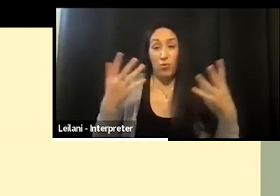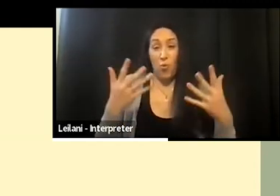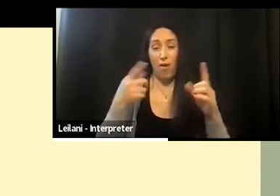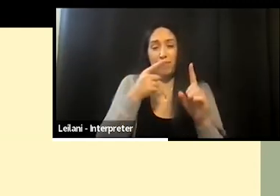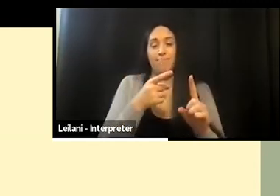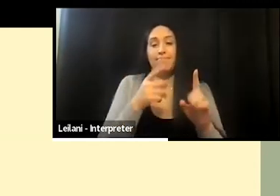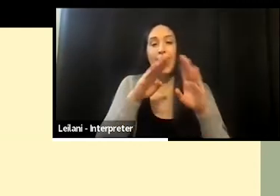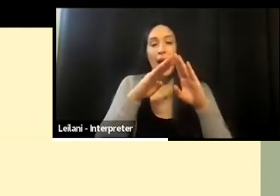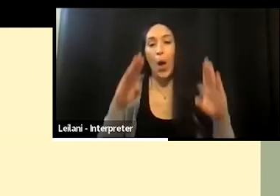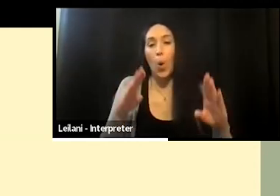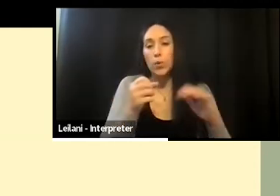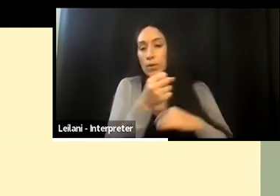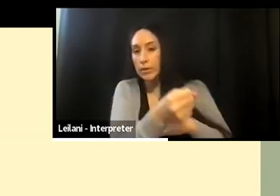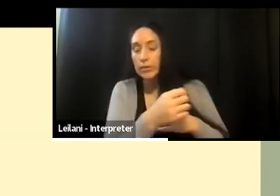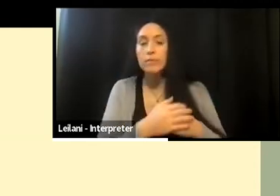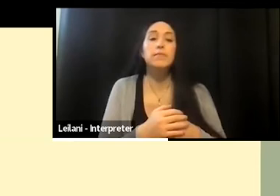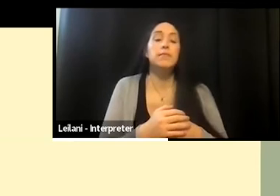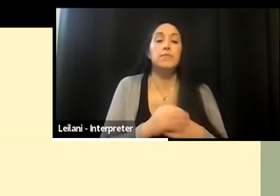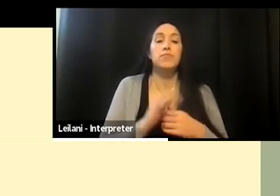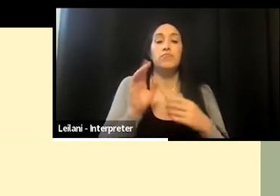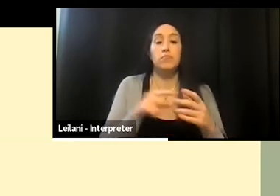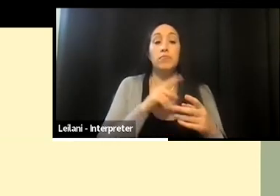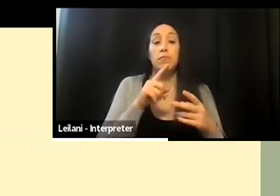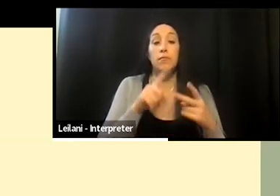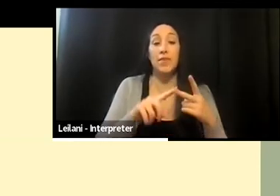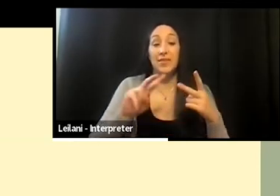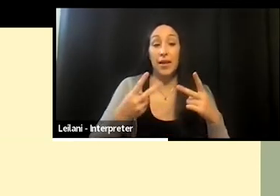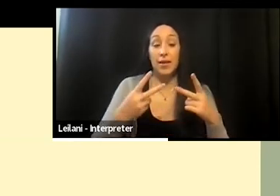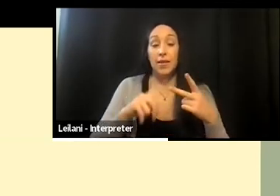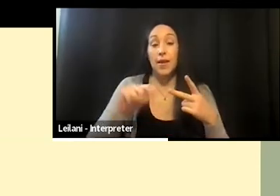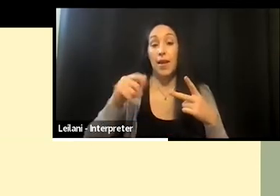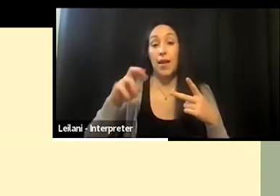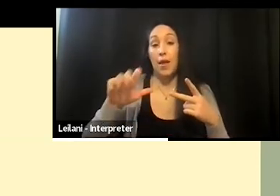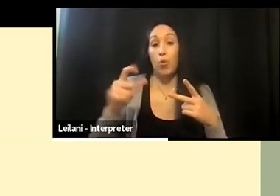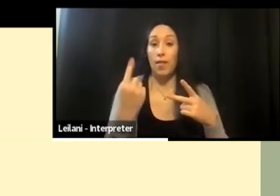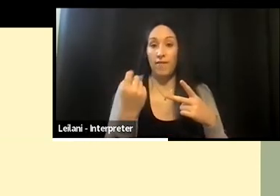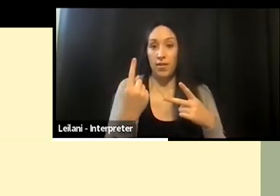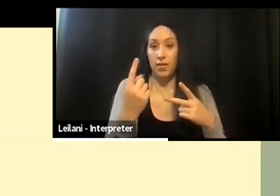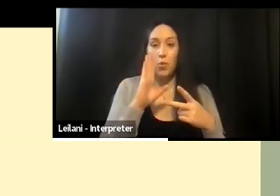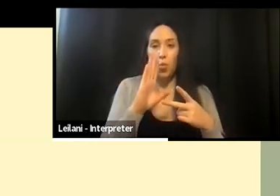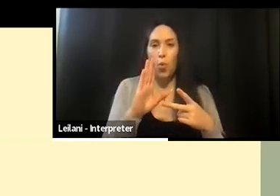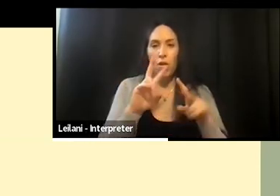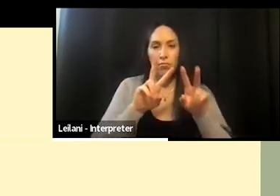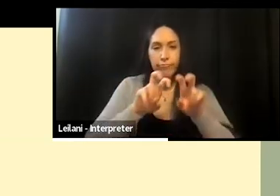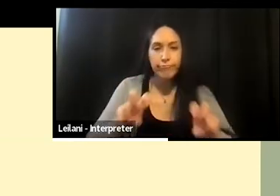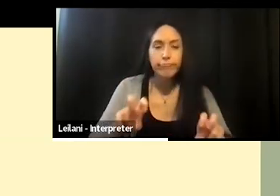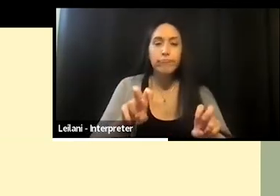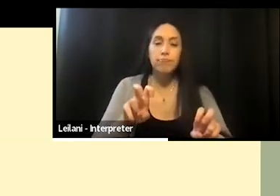and we're gonna look at the intersection of disability and abuse. This will be the third year that we're gonna talk